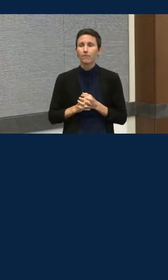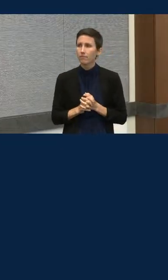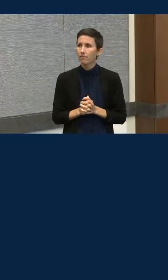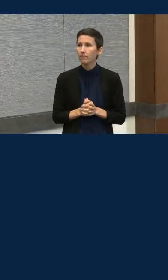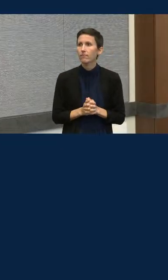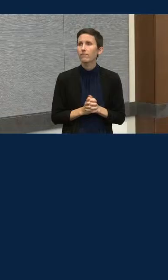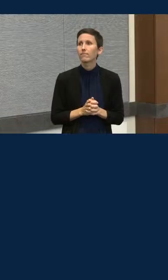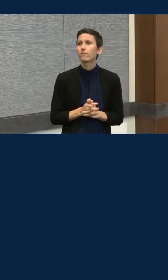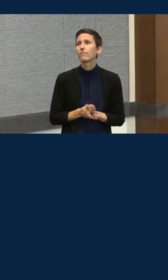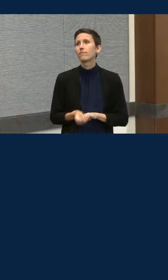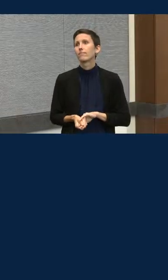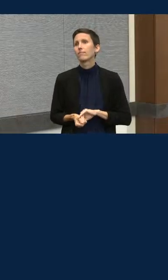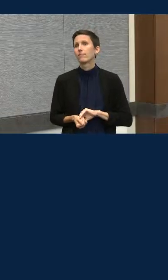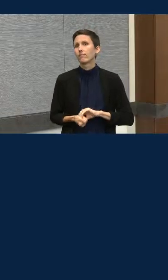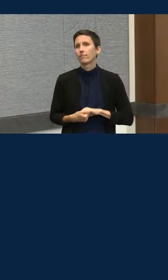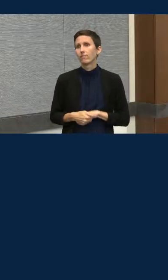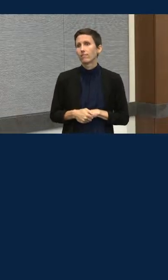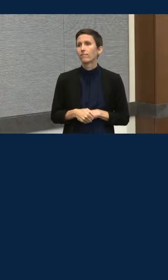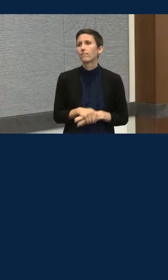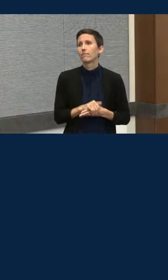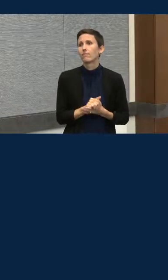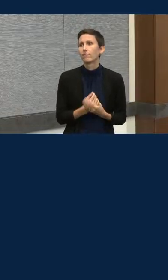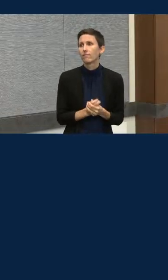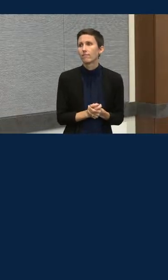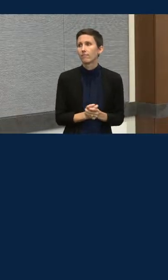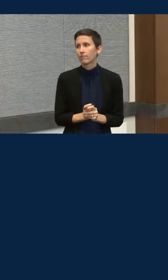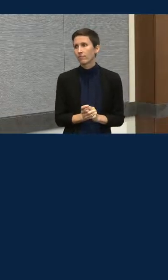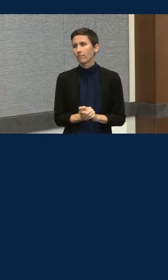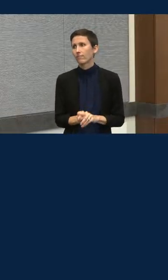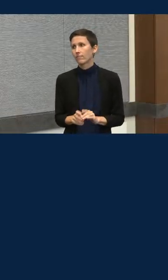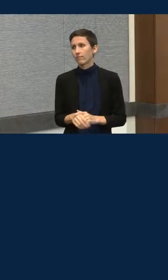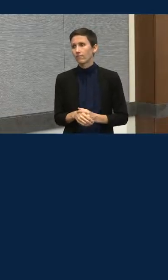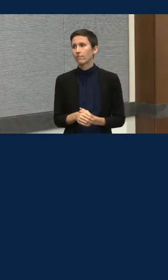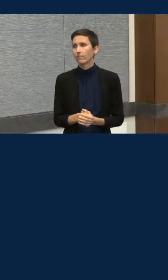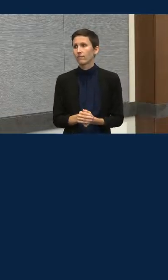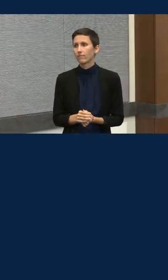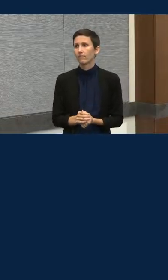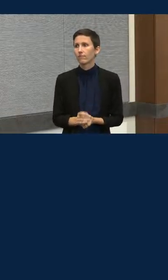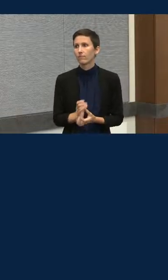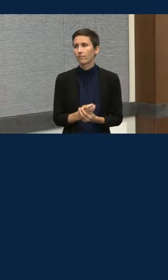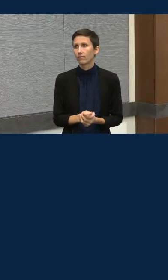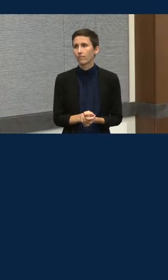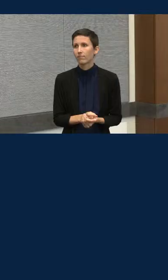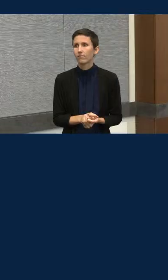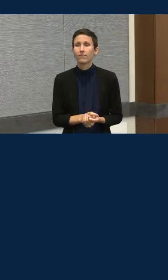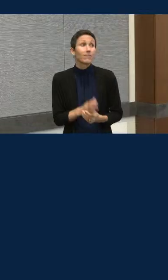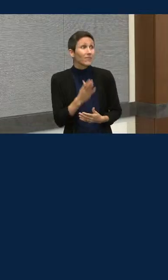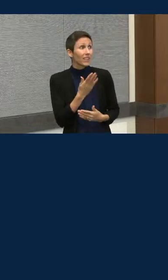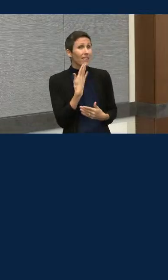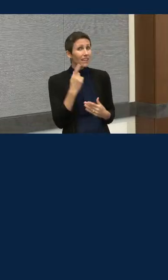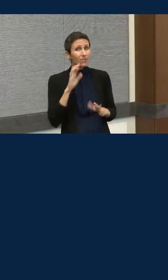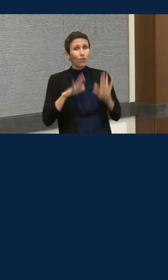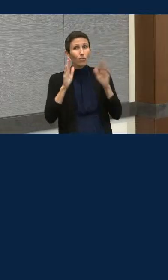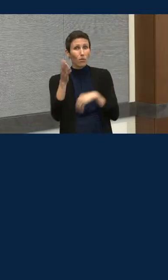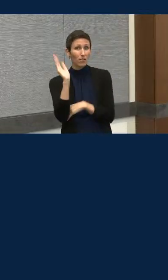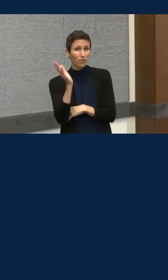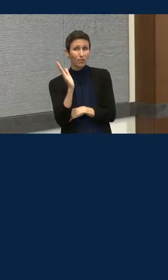Thank you. Thanks for the wonderful